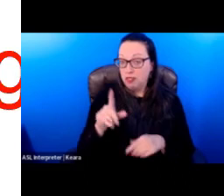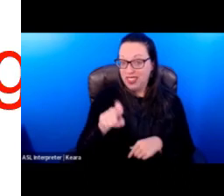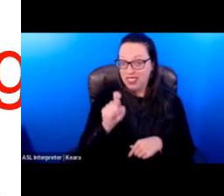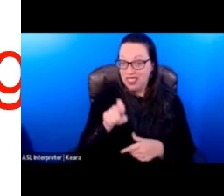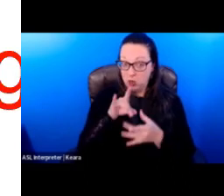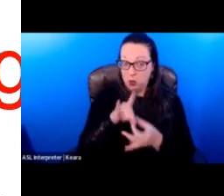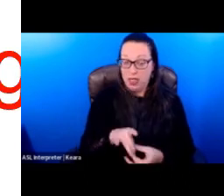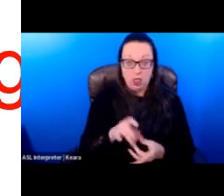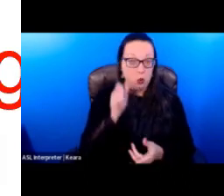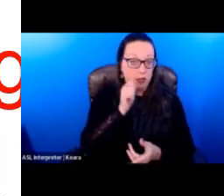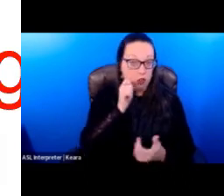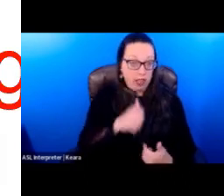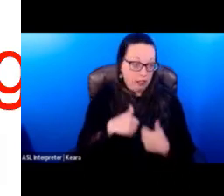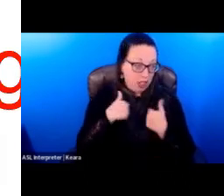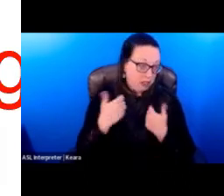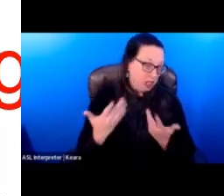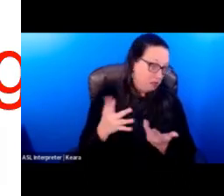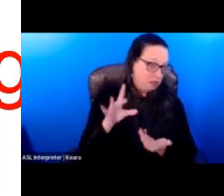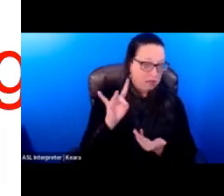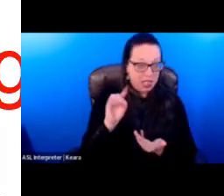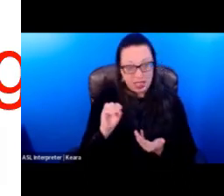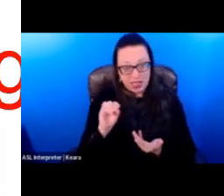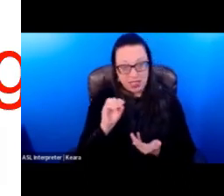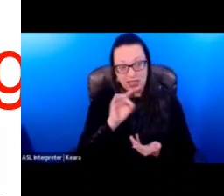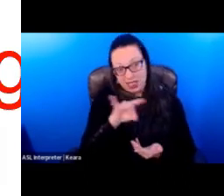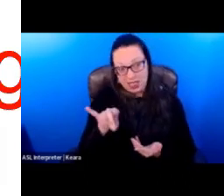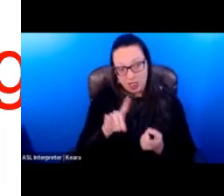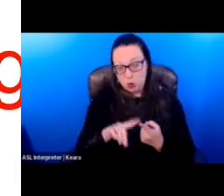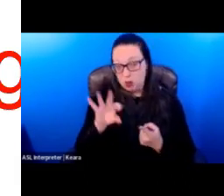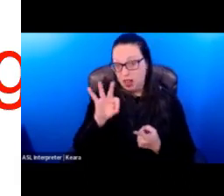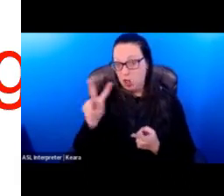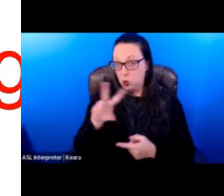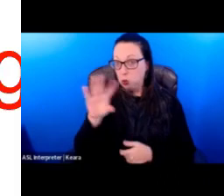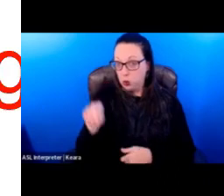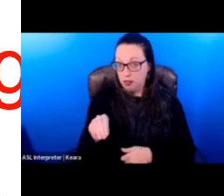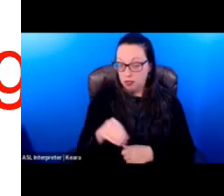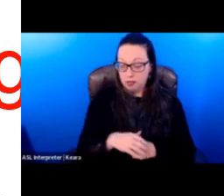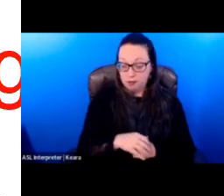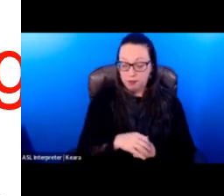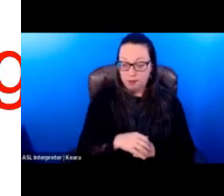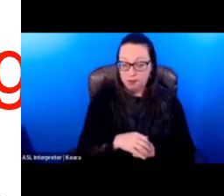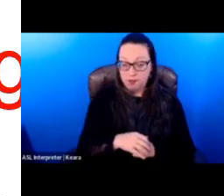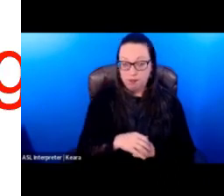anywhere from 80 to 90, 80 to 92%. And despite the fact that that doesn't leave a lot of